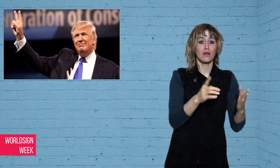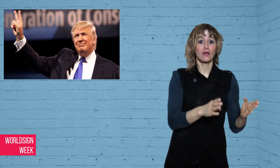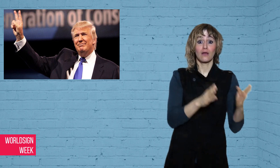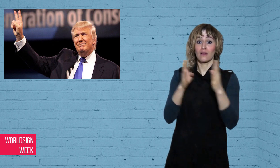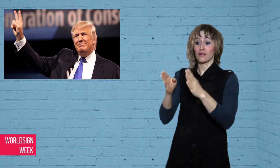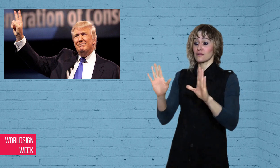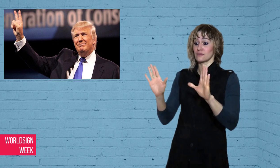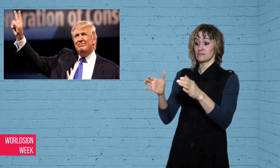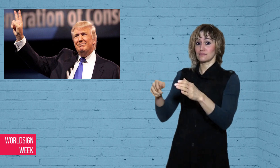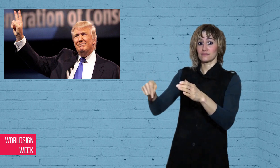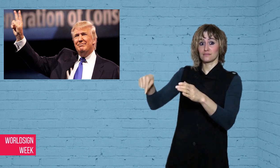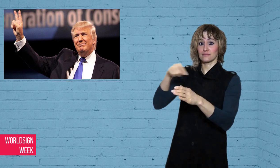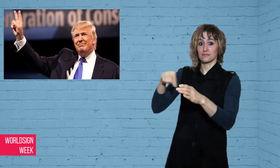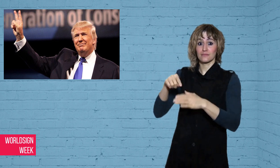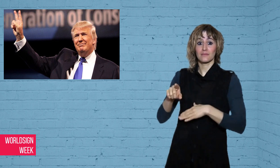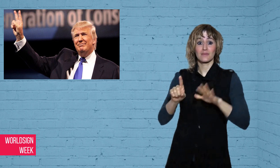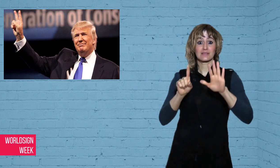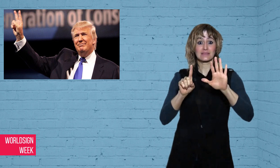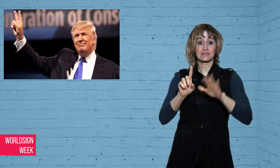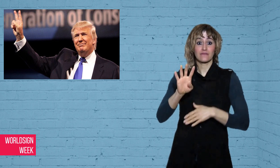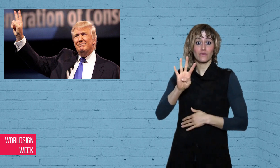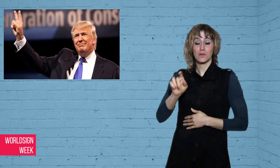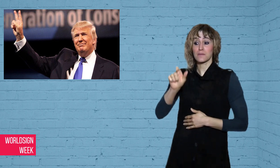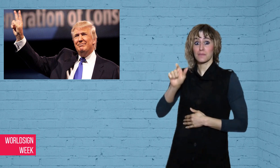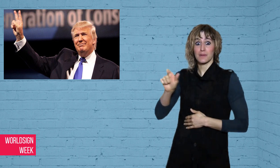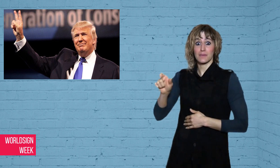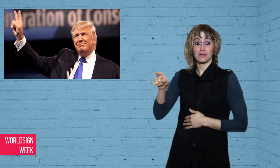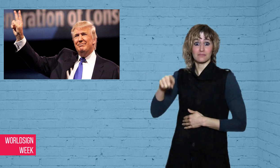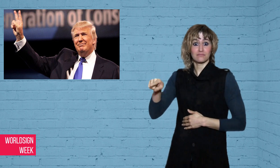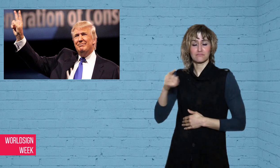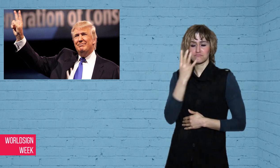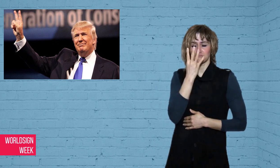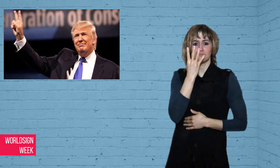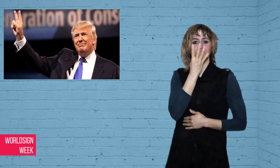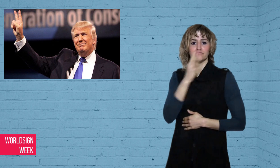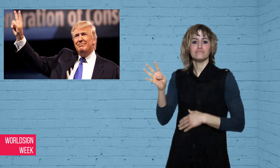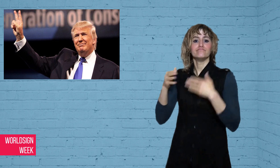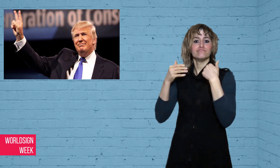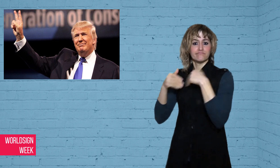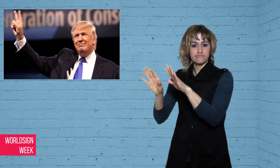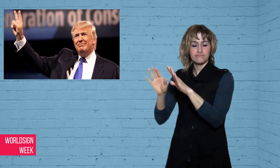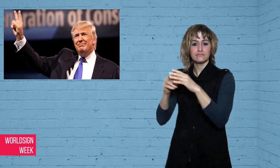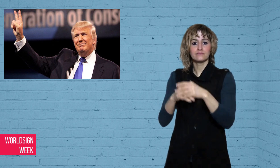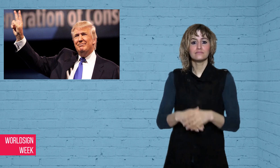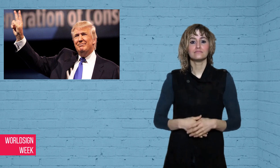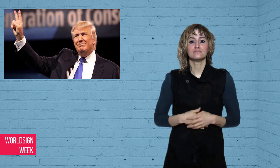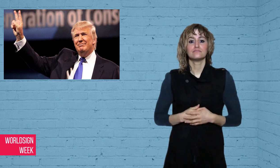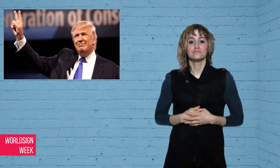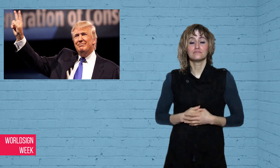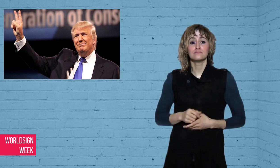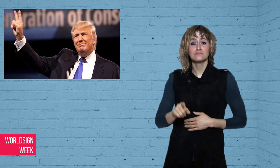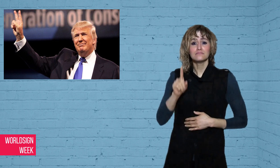pardoned 64 other people.